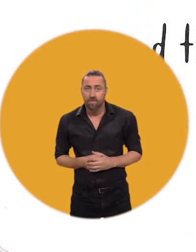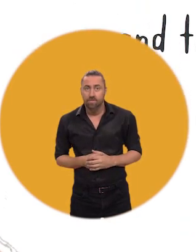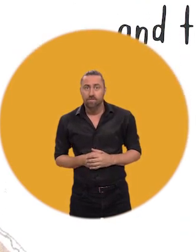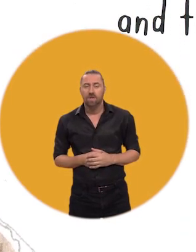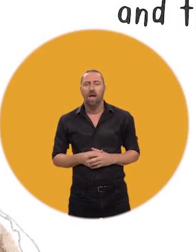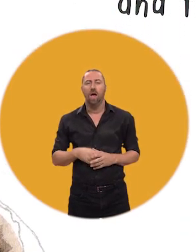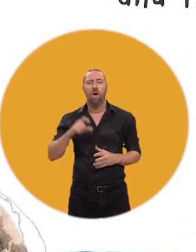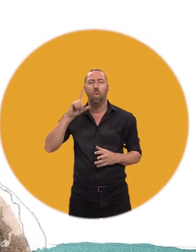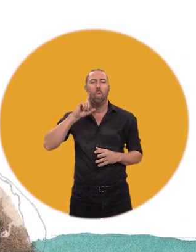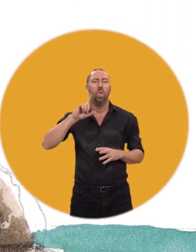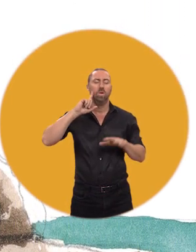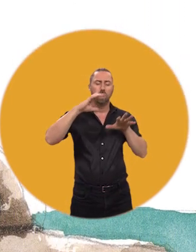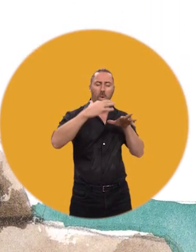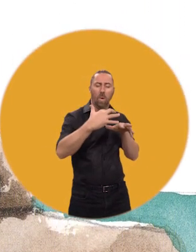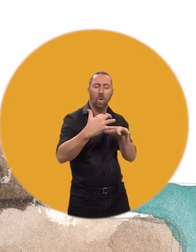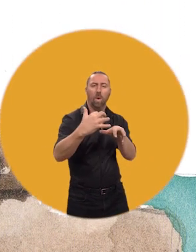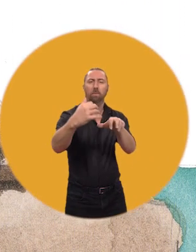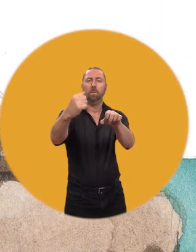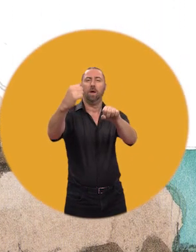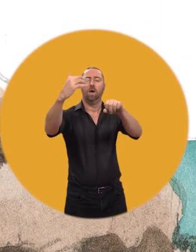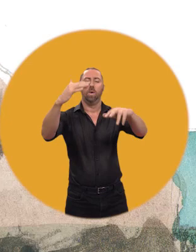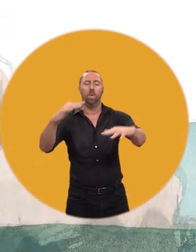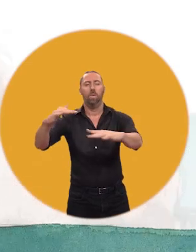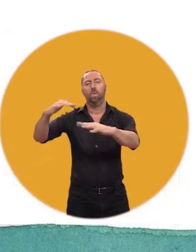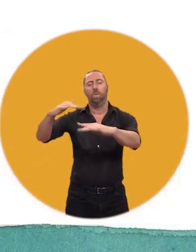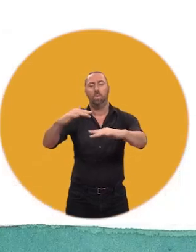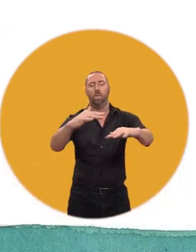When the water is low, and the ocean resting,